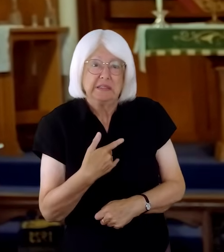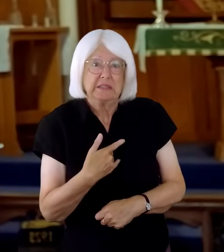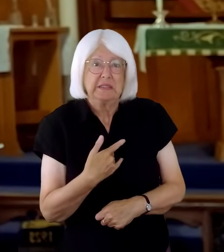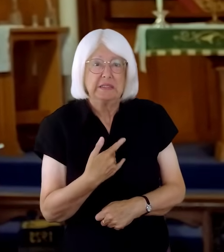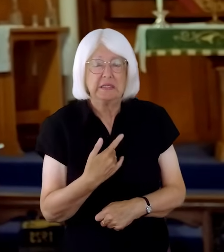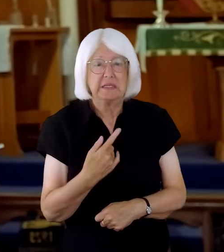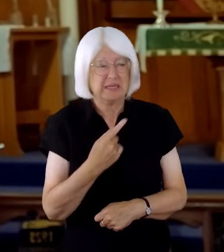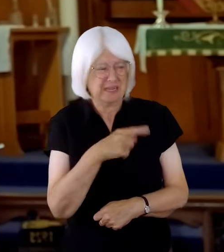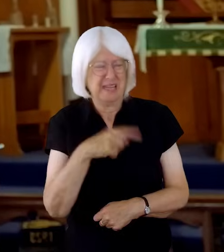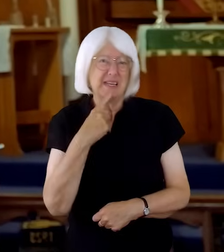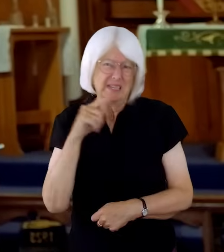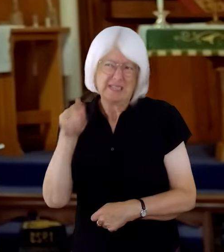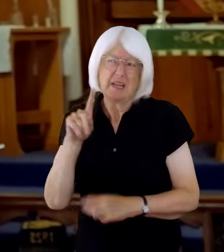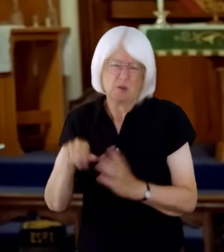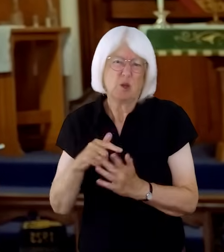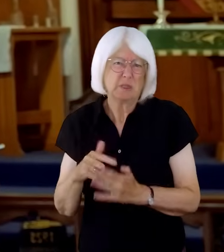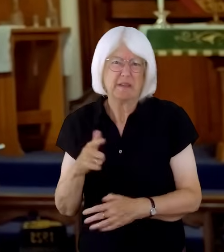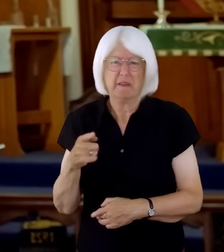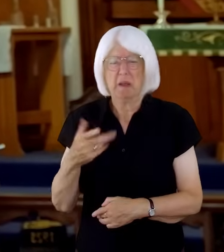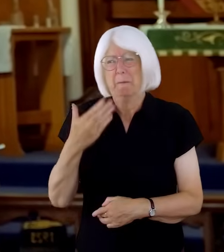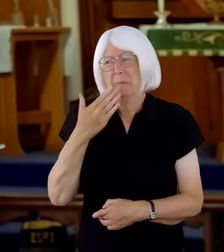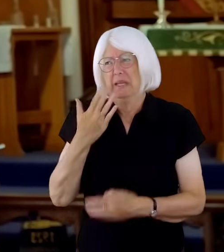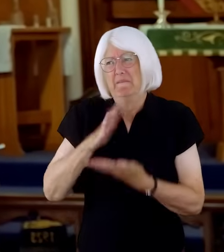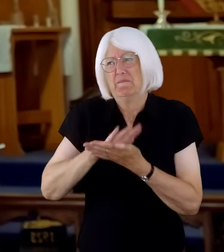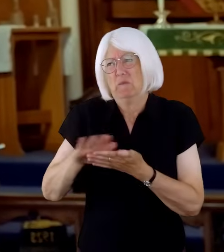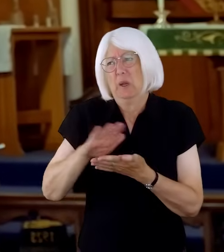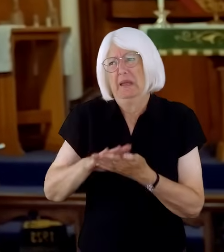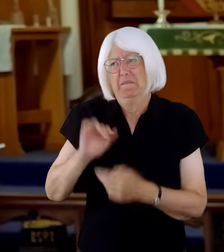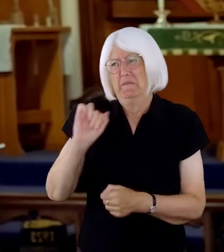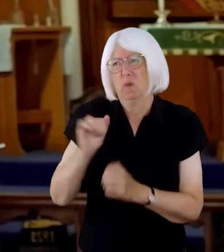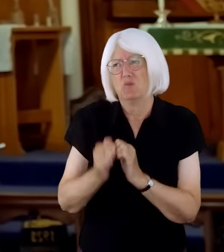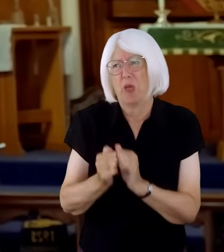Say to Joseph, I beg you, forgive the crime of your brothers